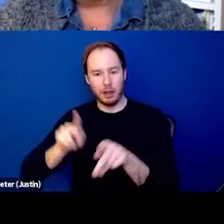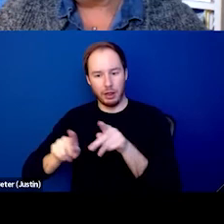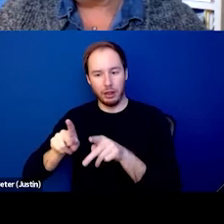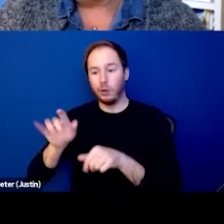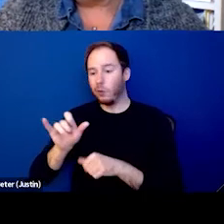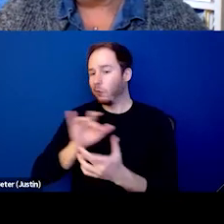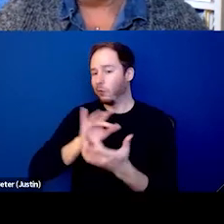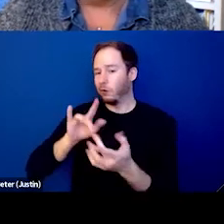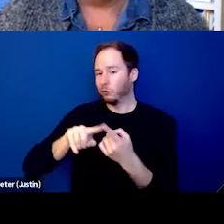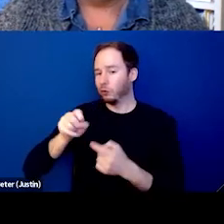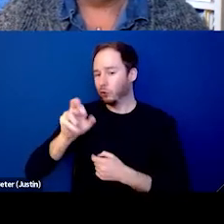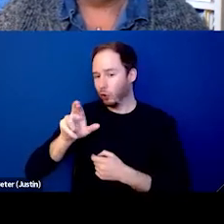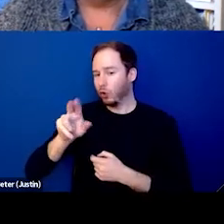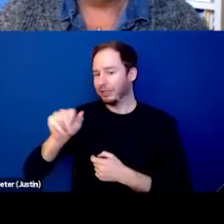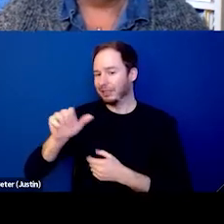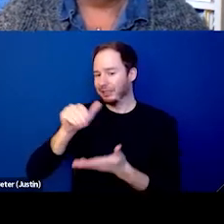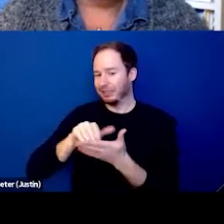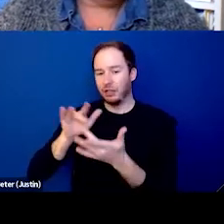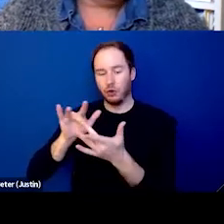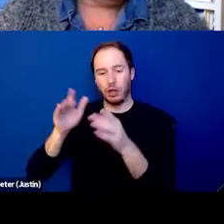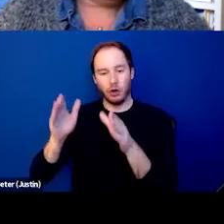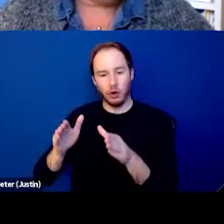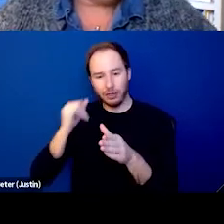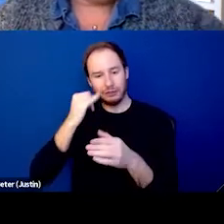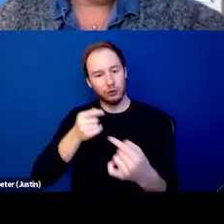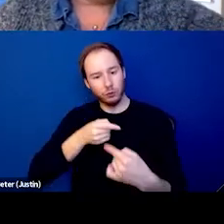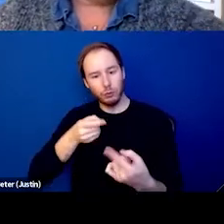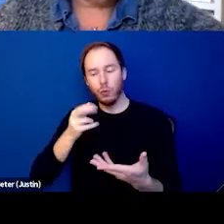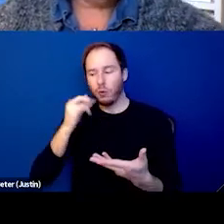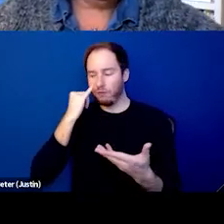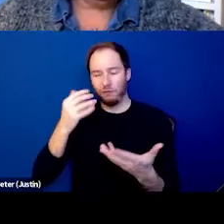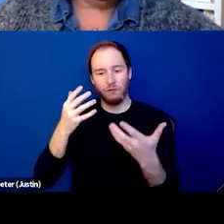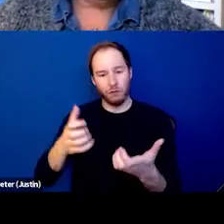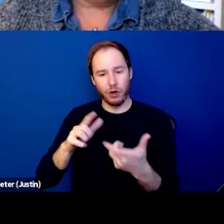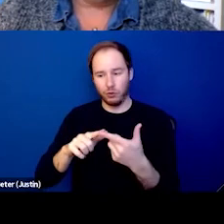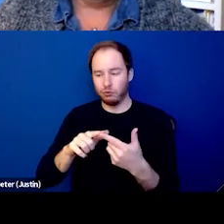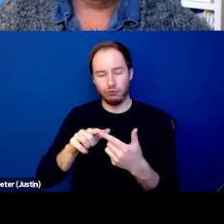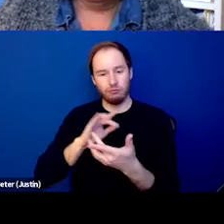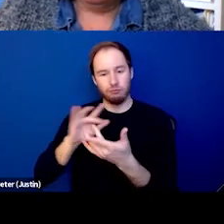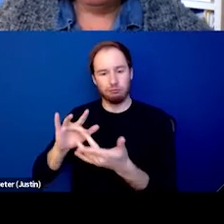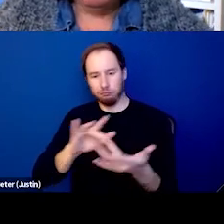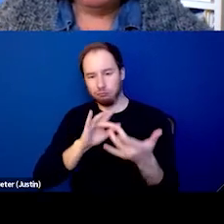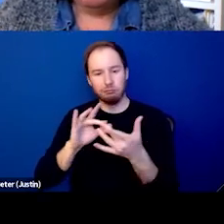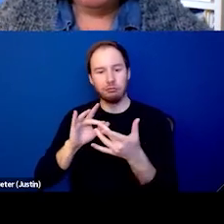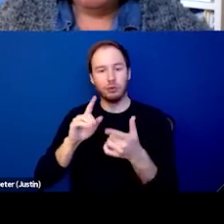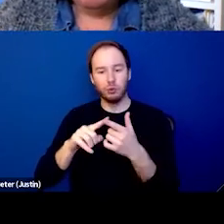to your SOAR TA Center liaison, whenever you're having trouble or would like to make that connection to talk with them about SOAR or otherwise,